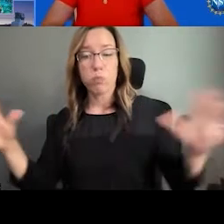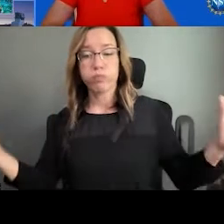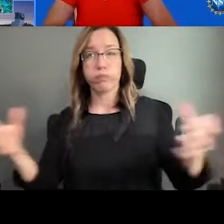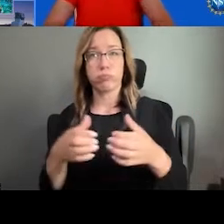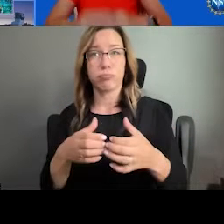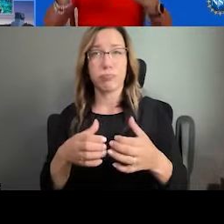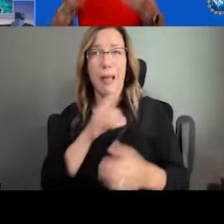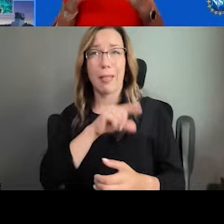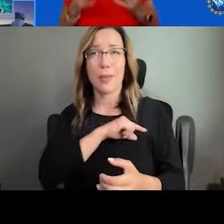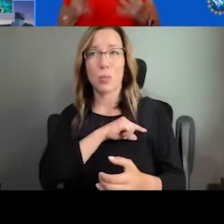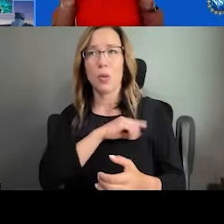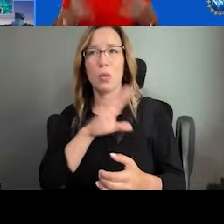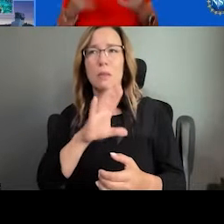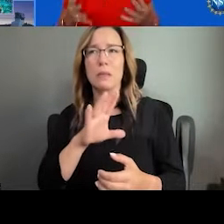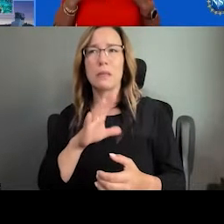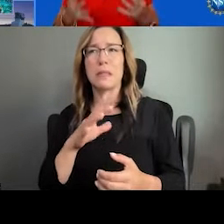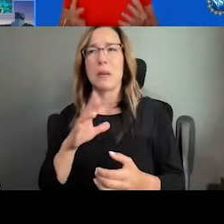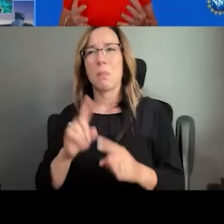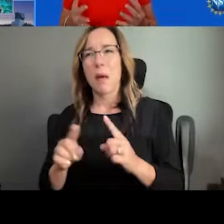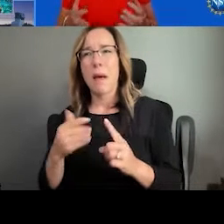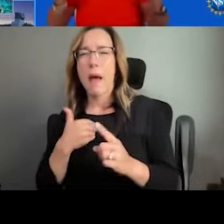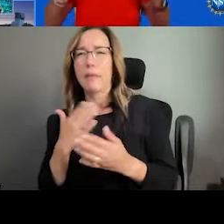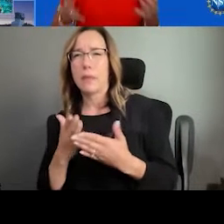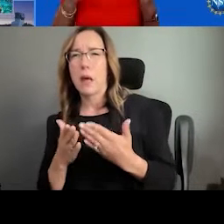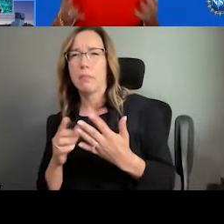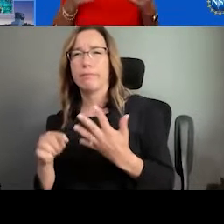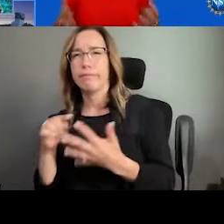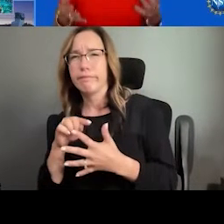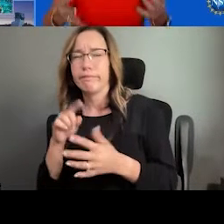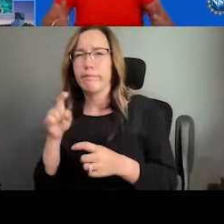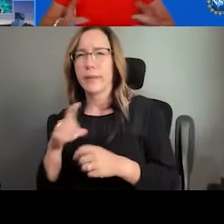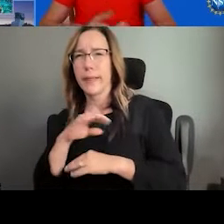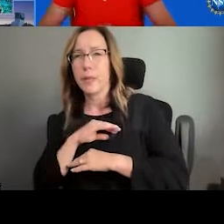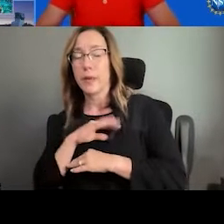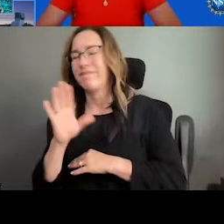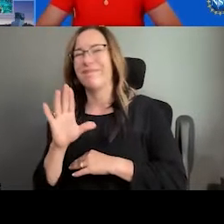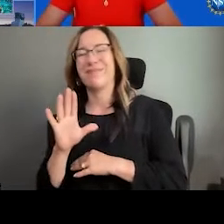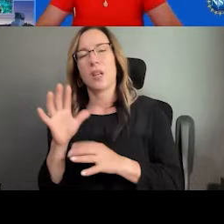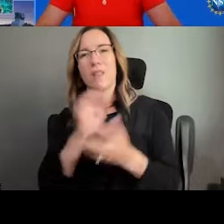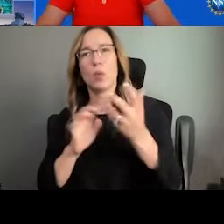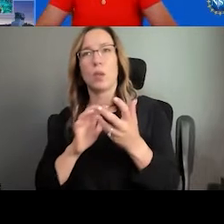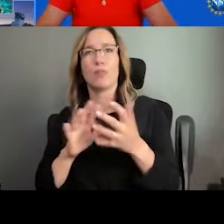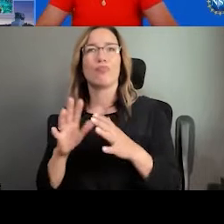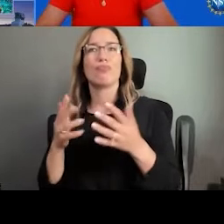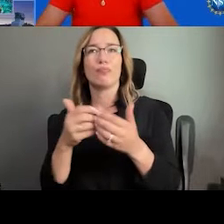these parameters we felt that might be confusing. We've now established this second category,